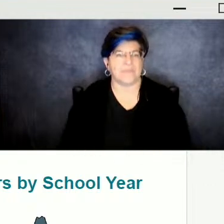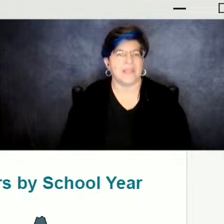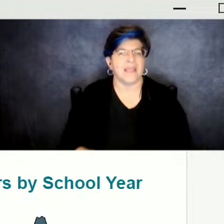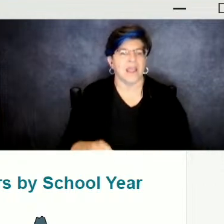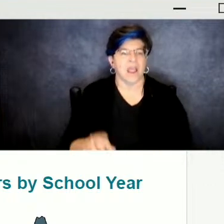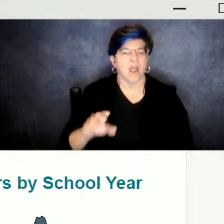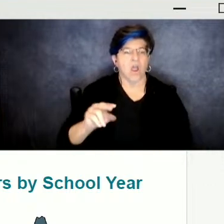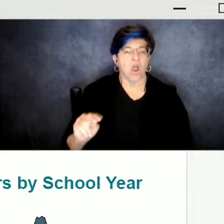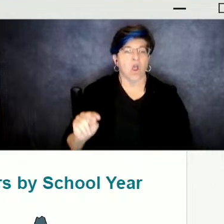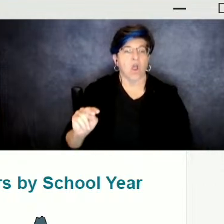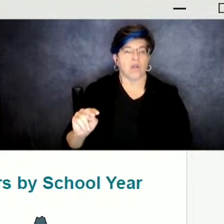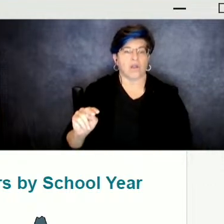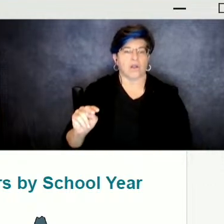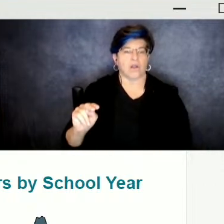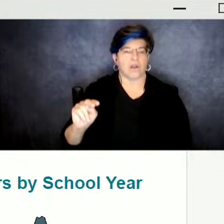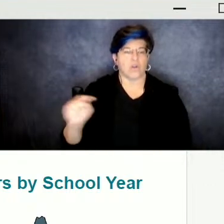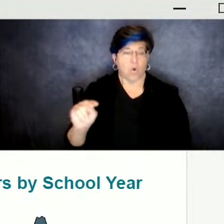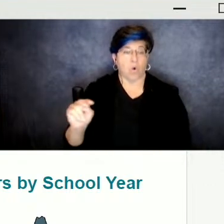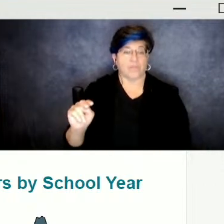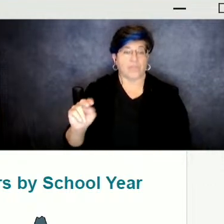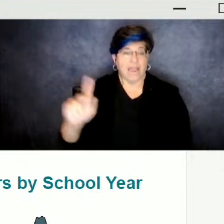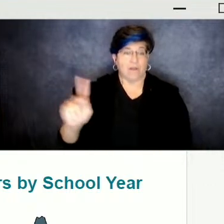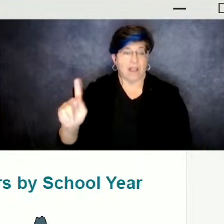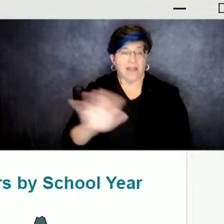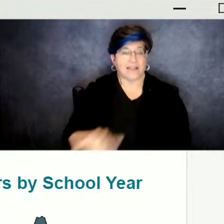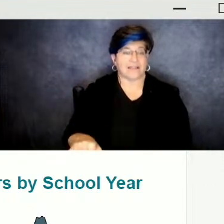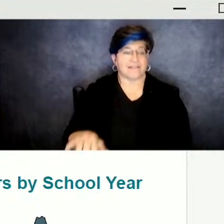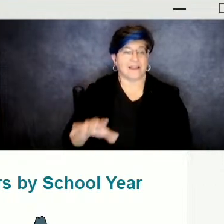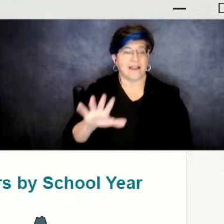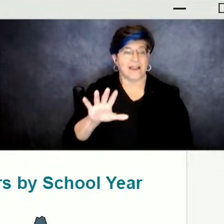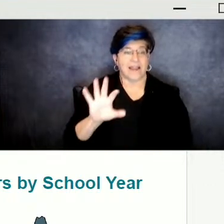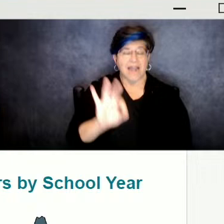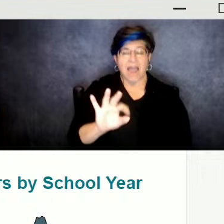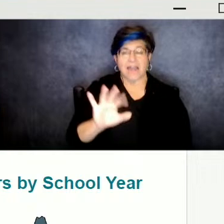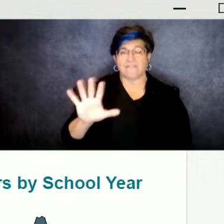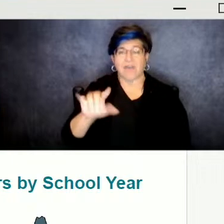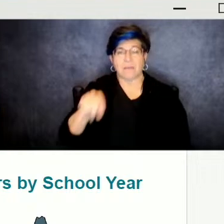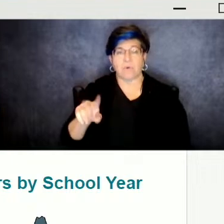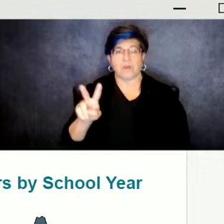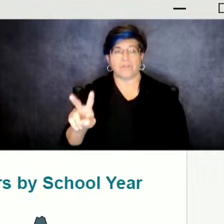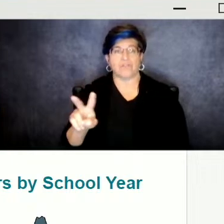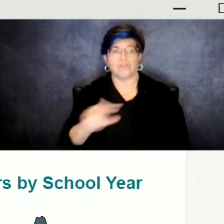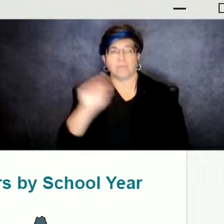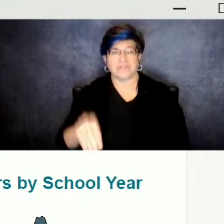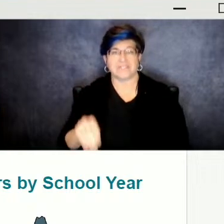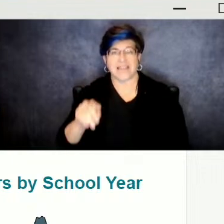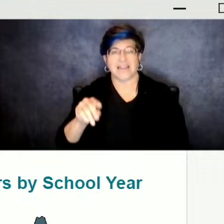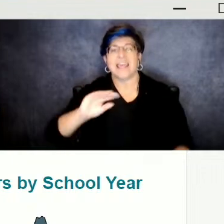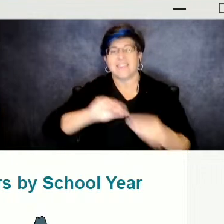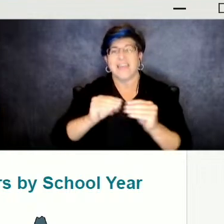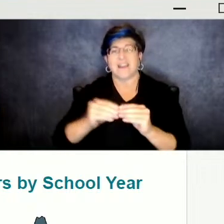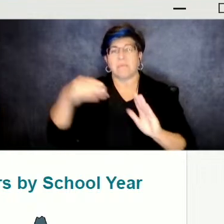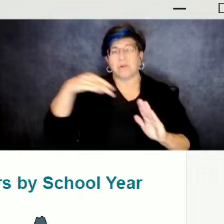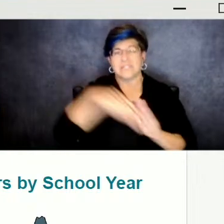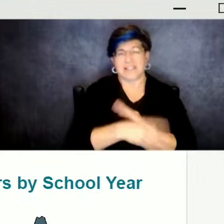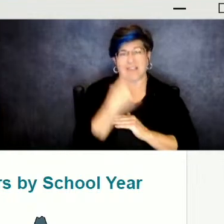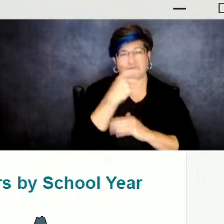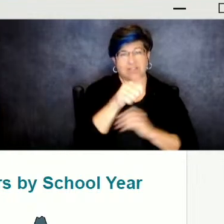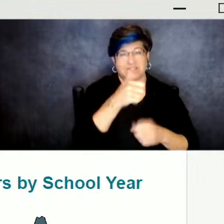NORTH CAROLINA IS HOVERING AROUND 95 94.2% WHICH IS LOWER